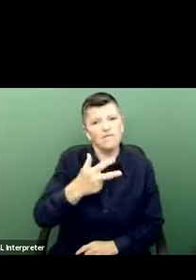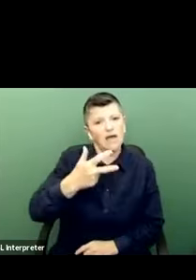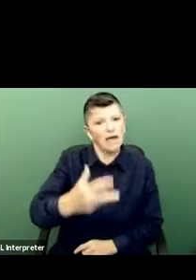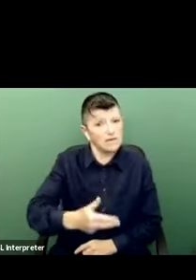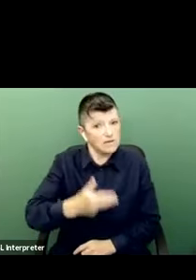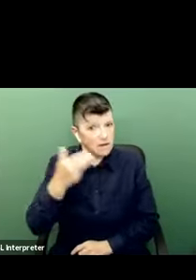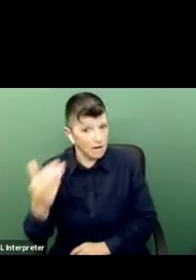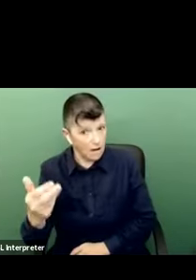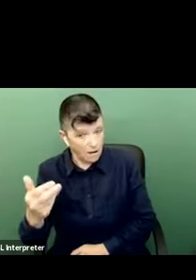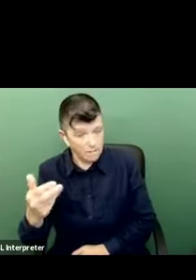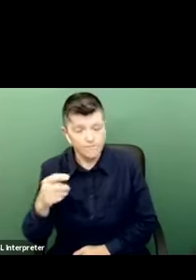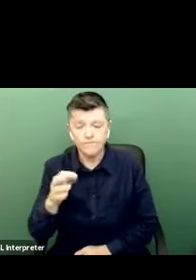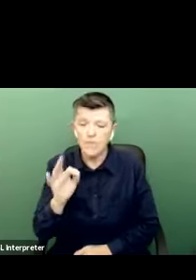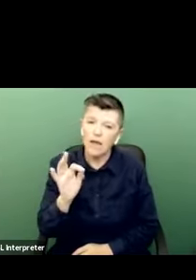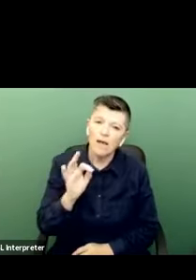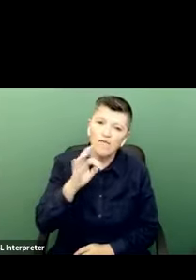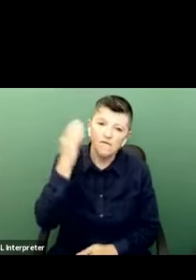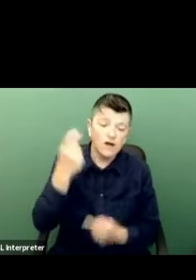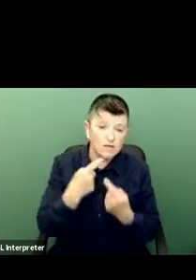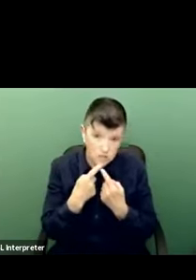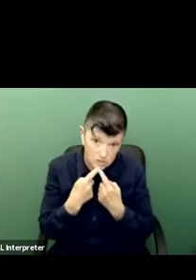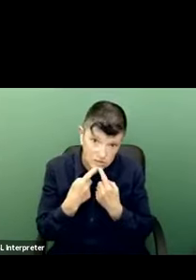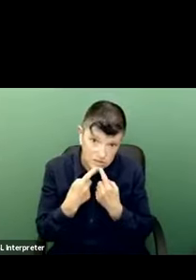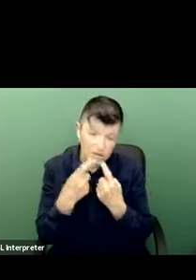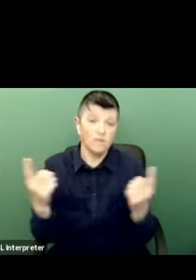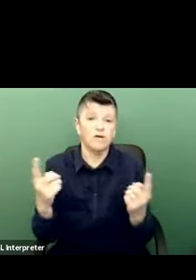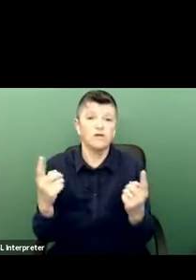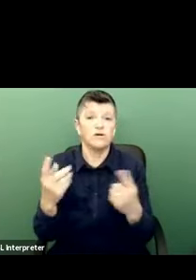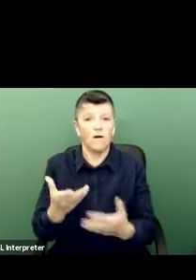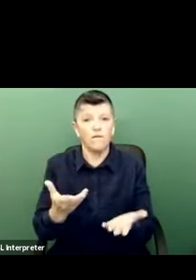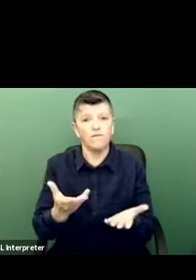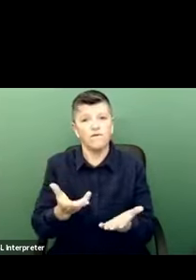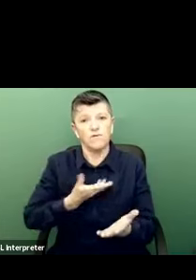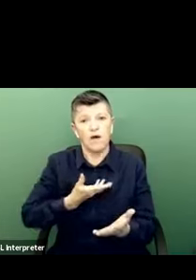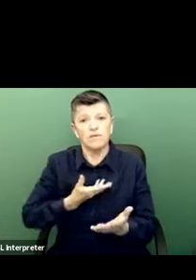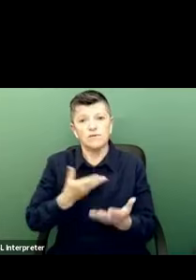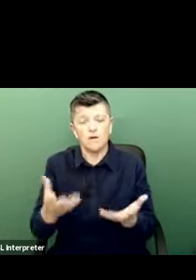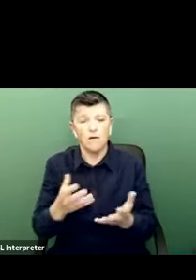policy as not entirely but to a great extent as the case in India,